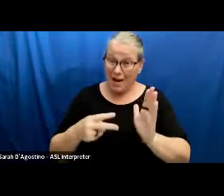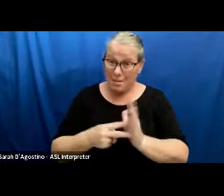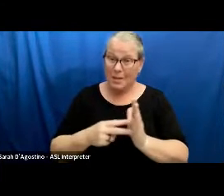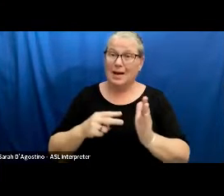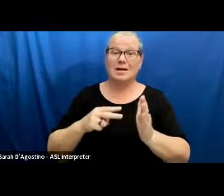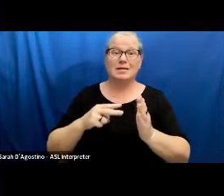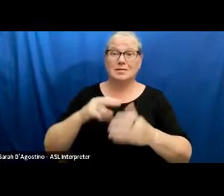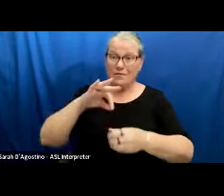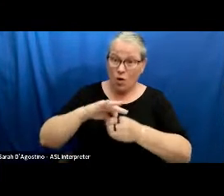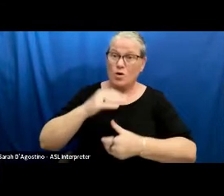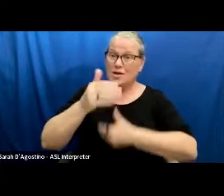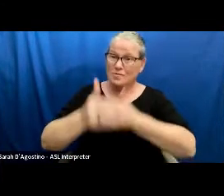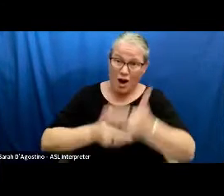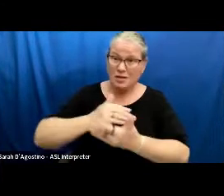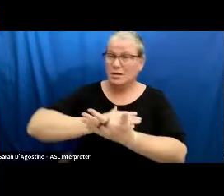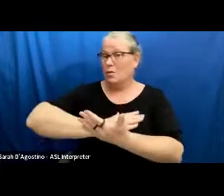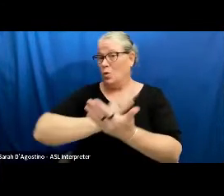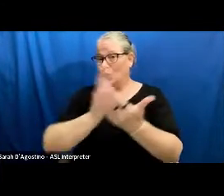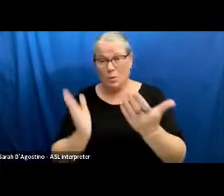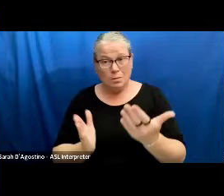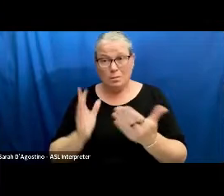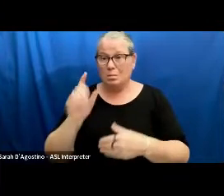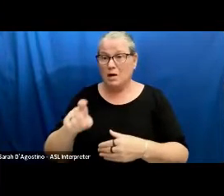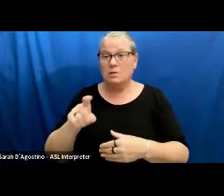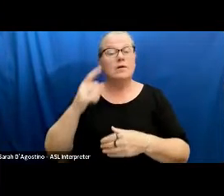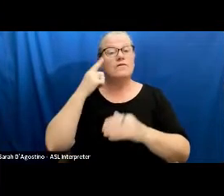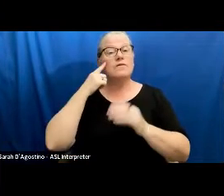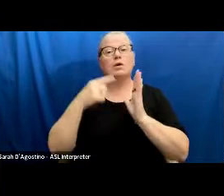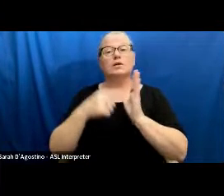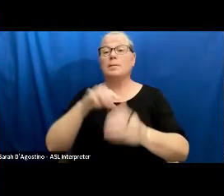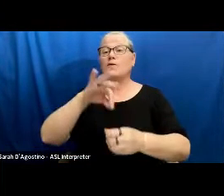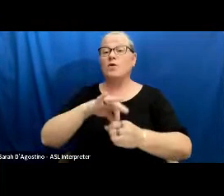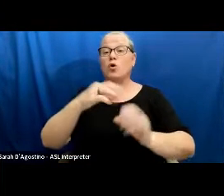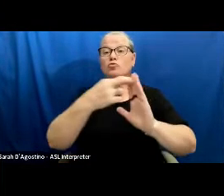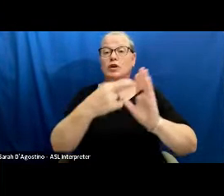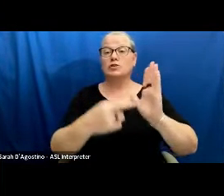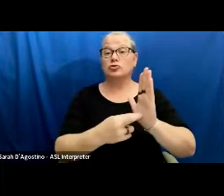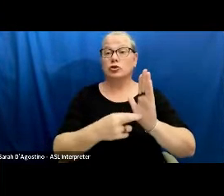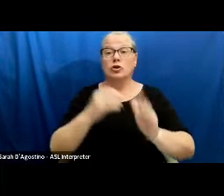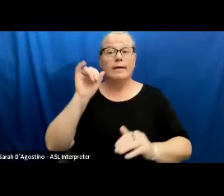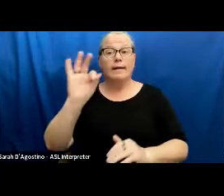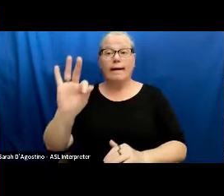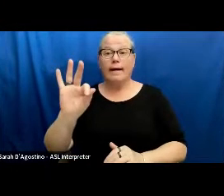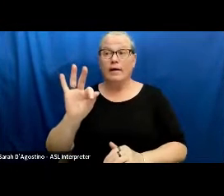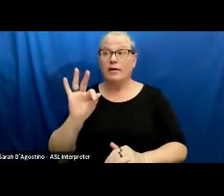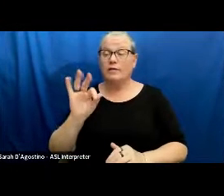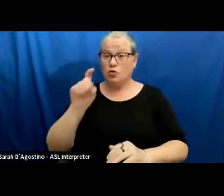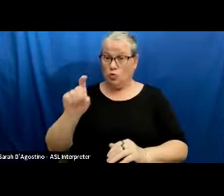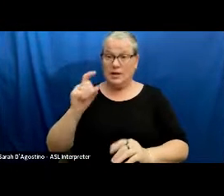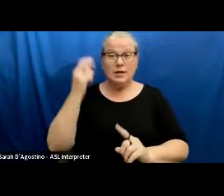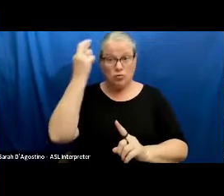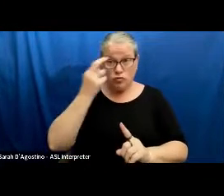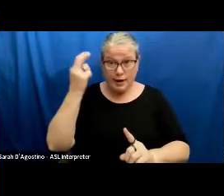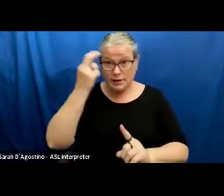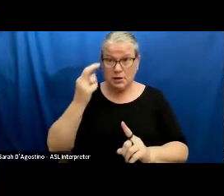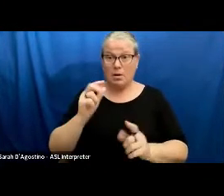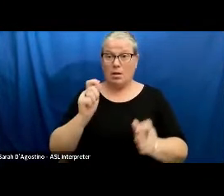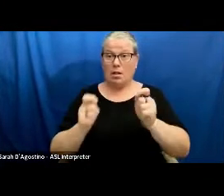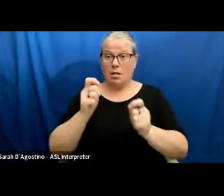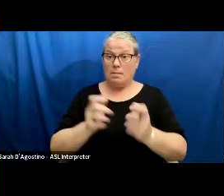voter registration if a voter needs a reasonable modification to the voter registration system